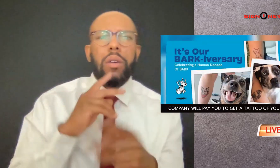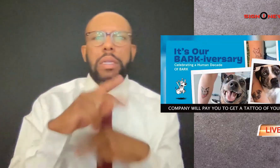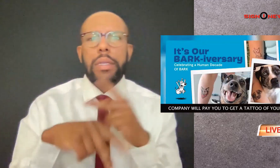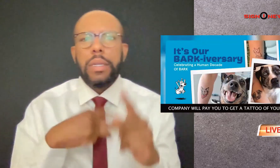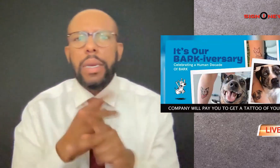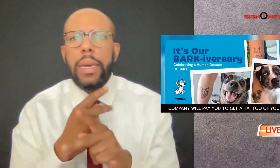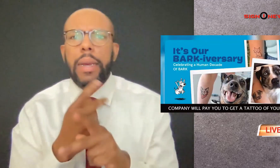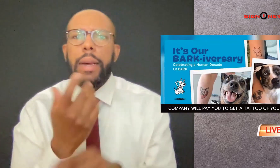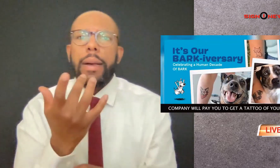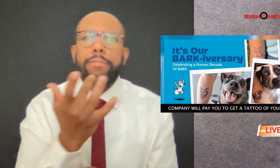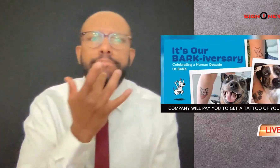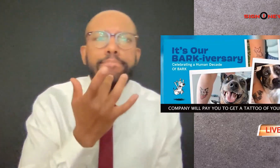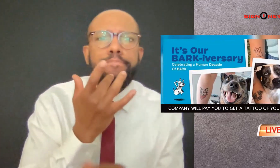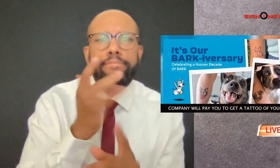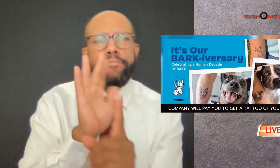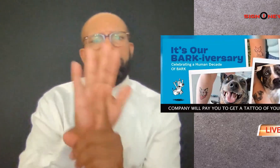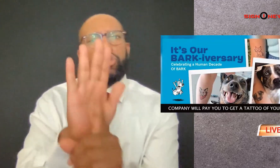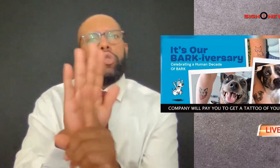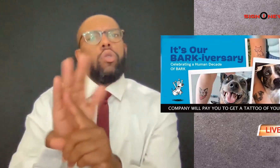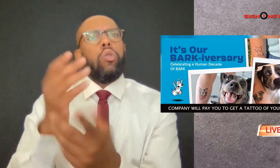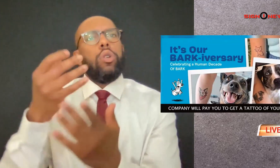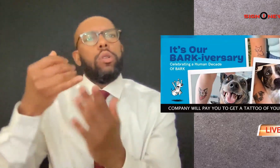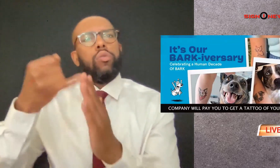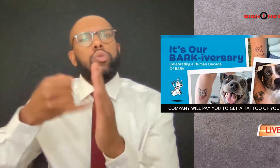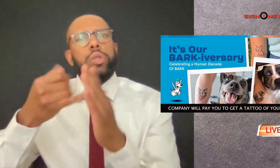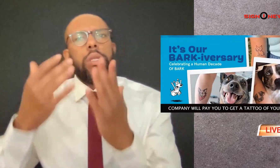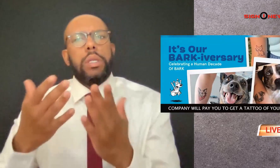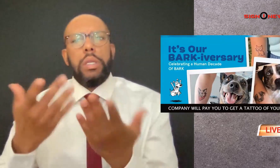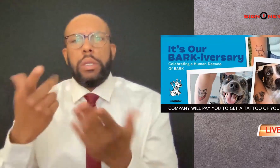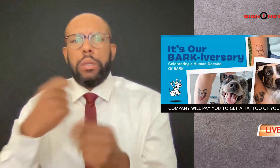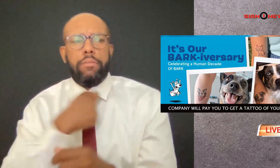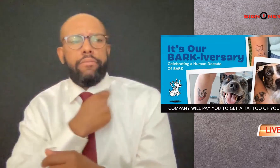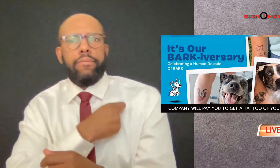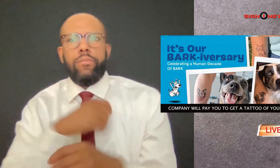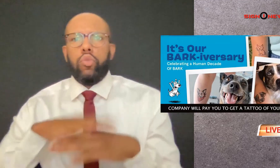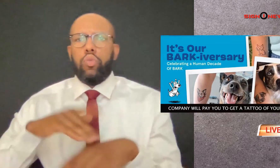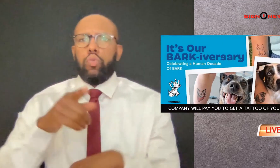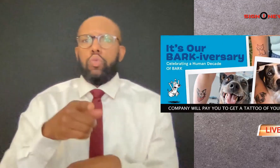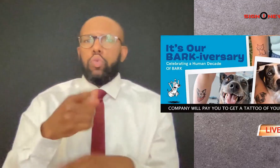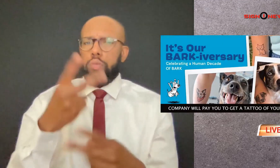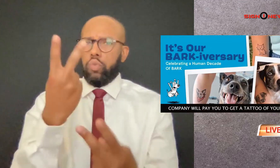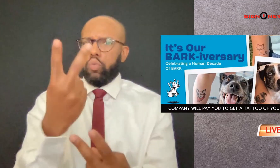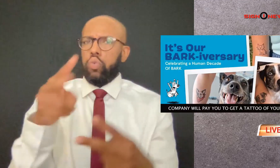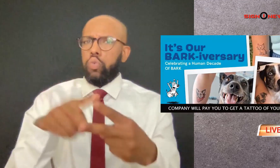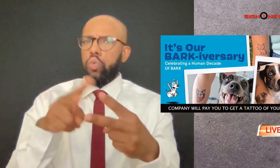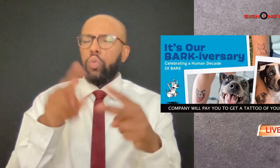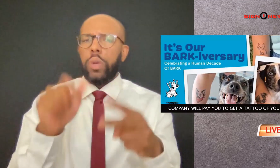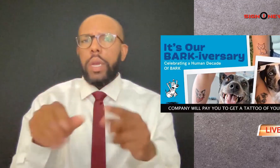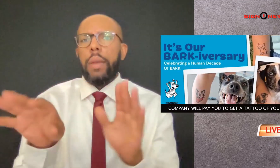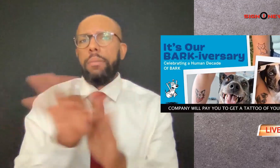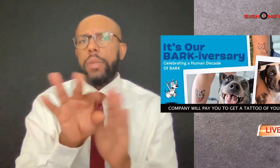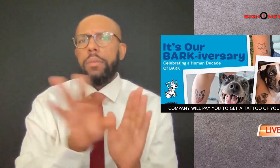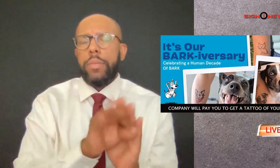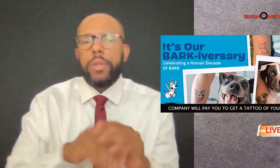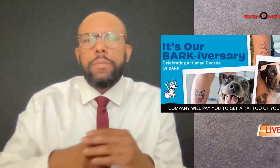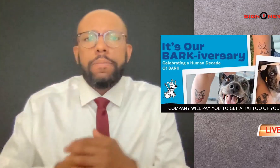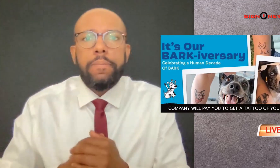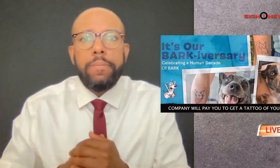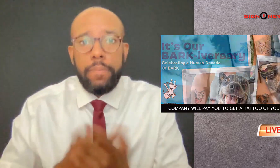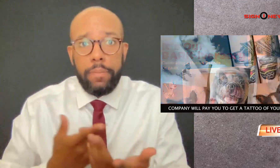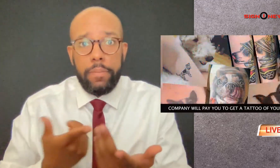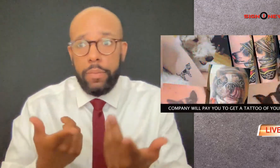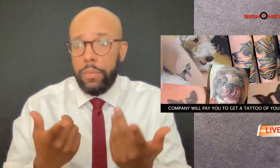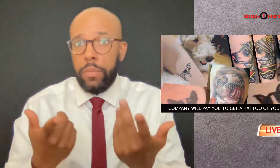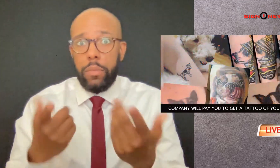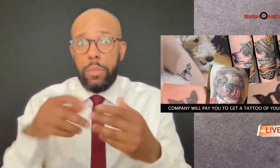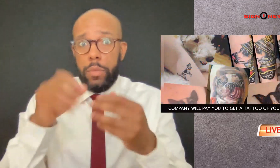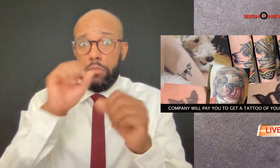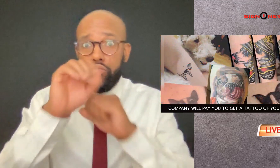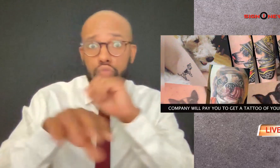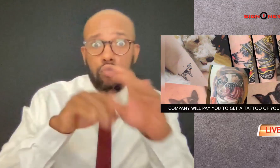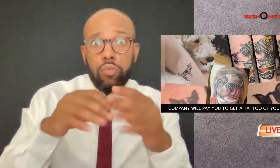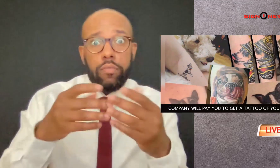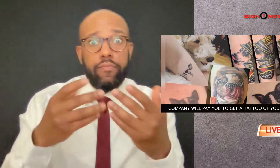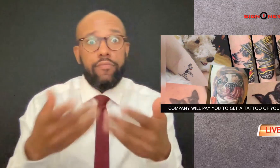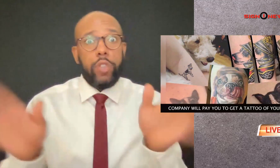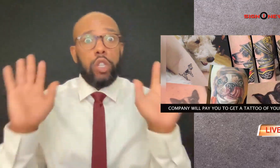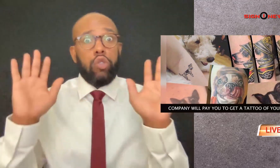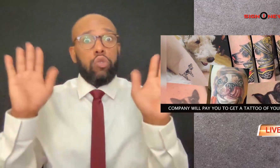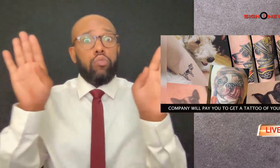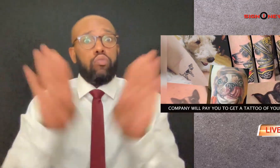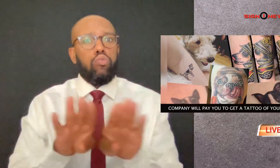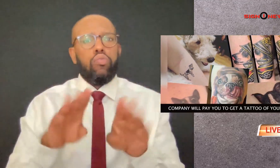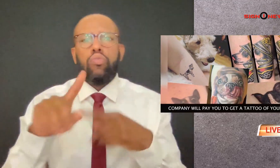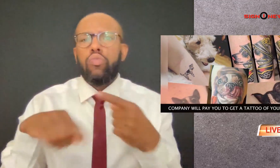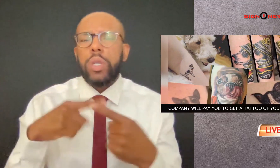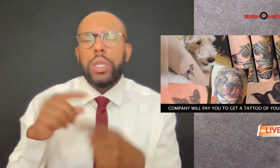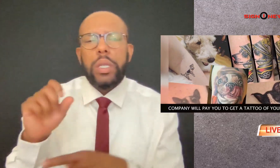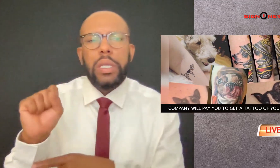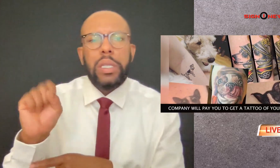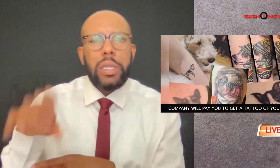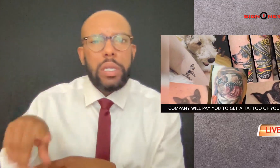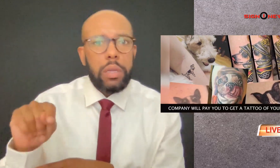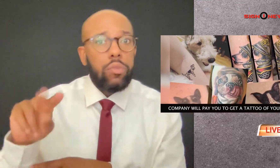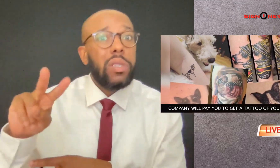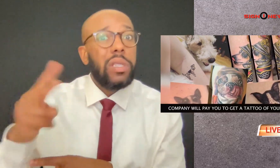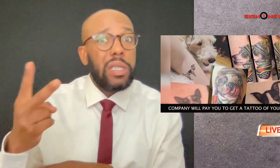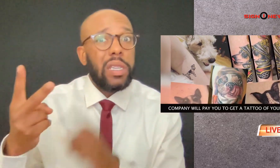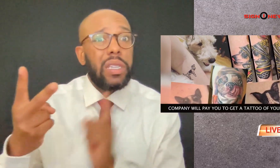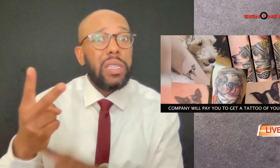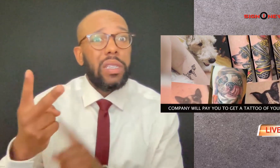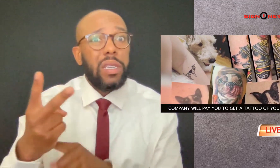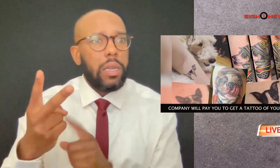and artist the contest closes on September 2 and the